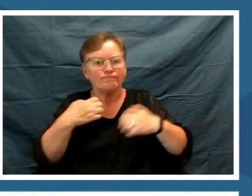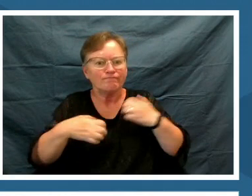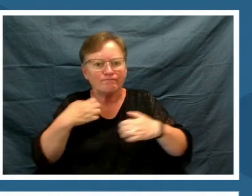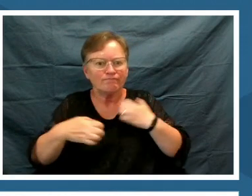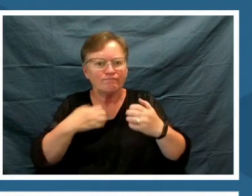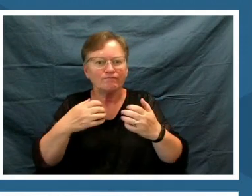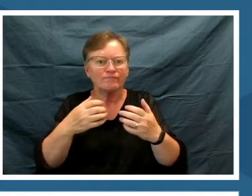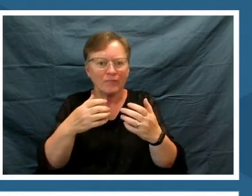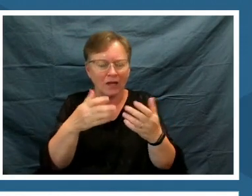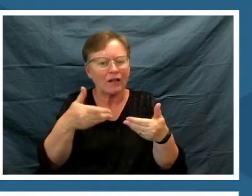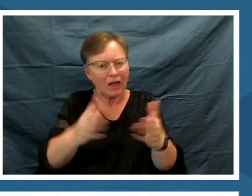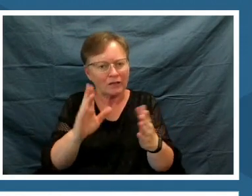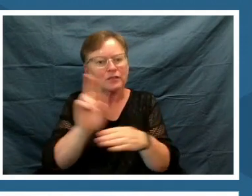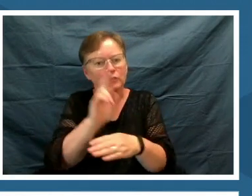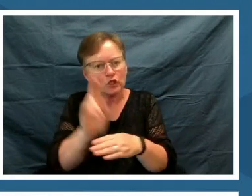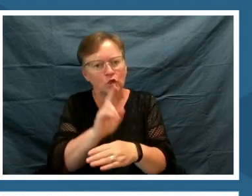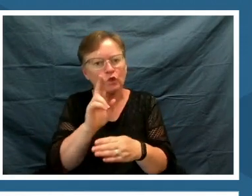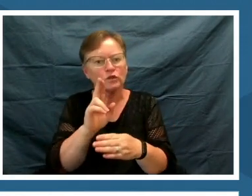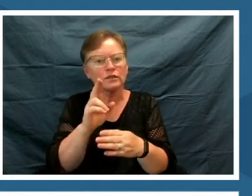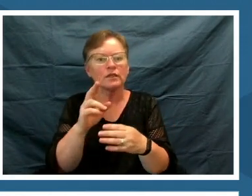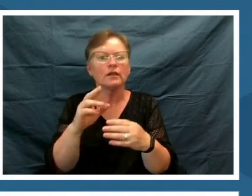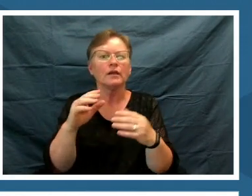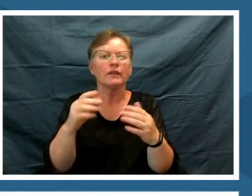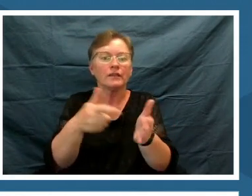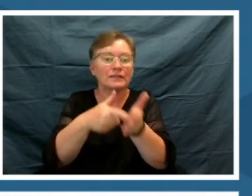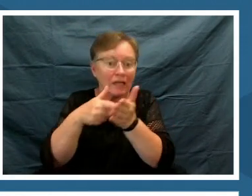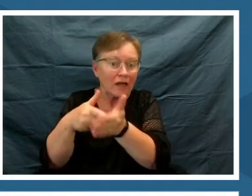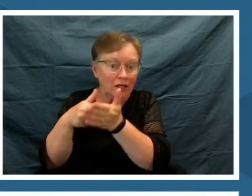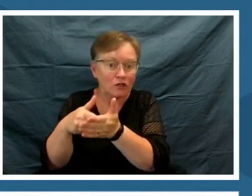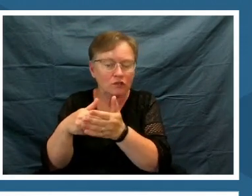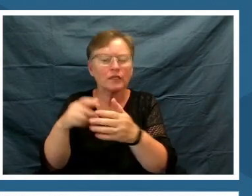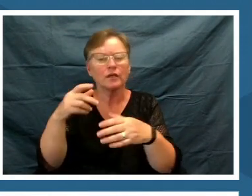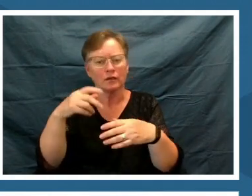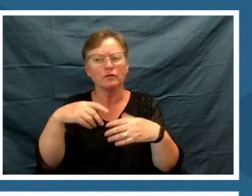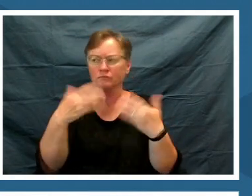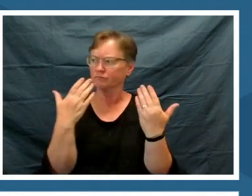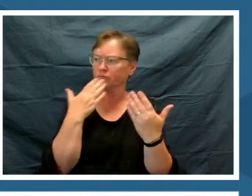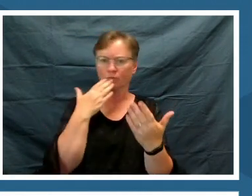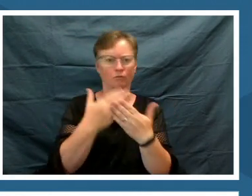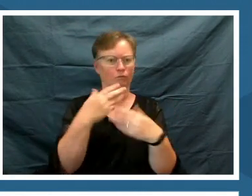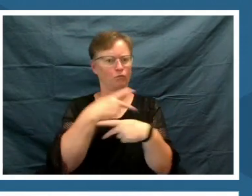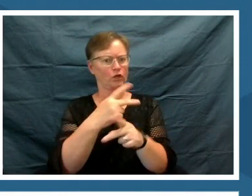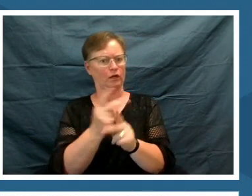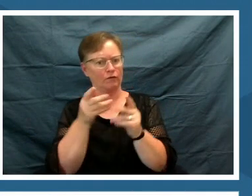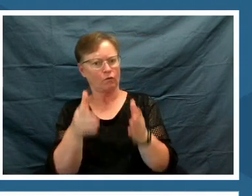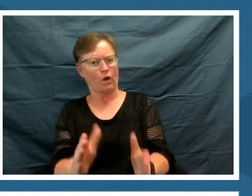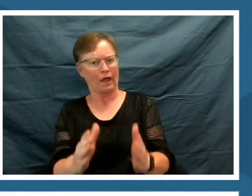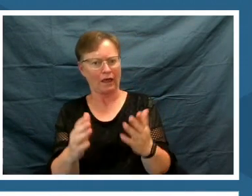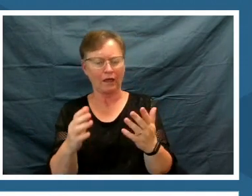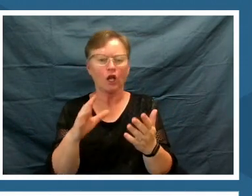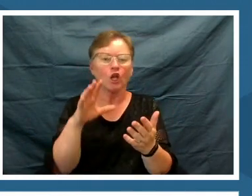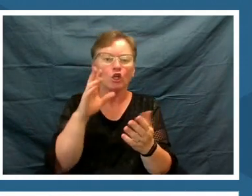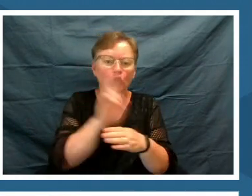productive way that makes them realize oh this is using the skills that i'm